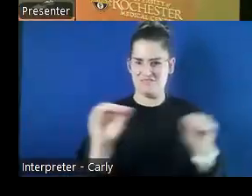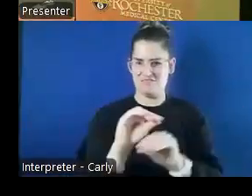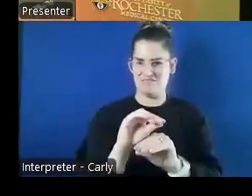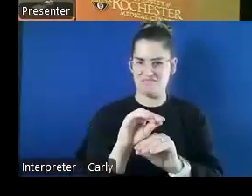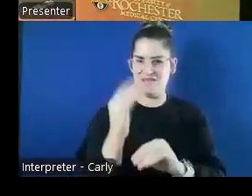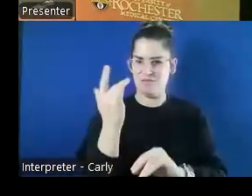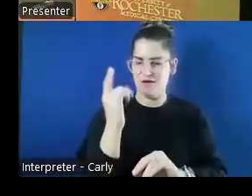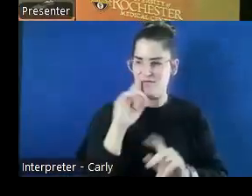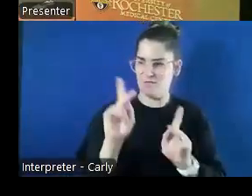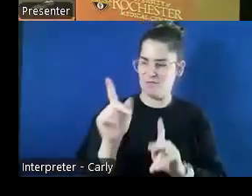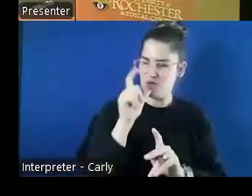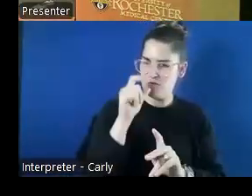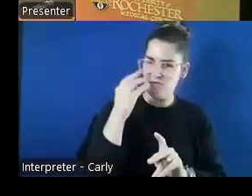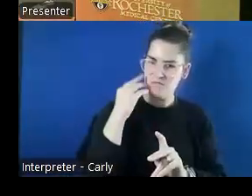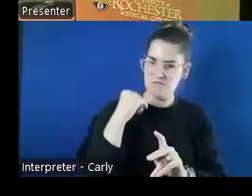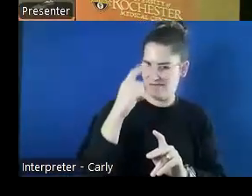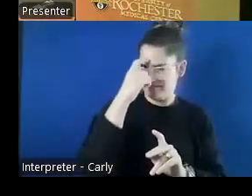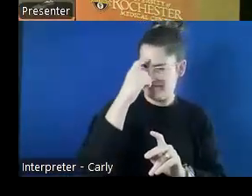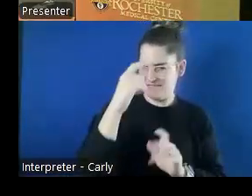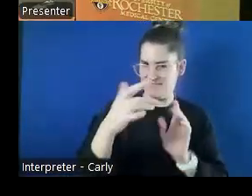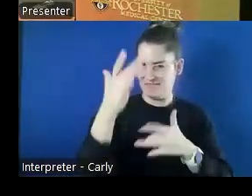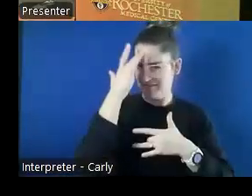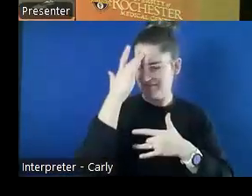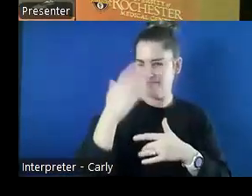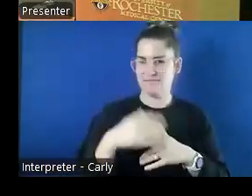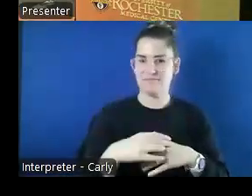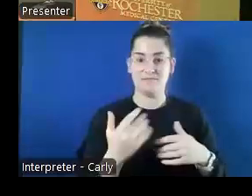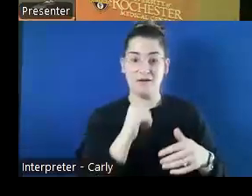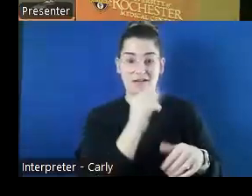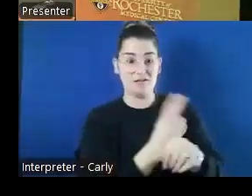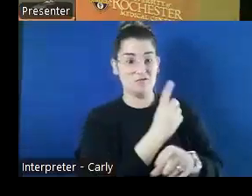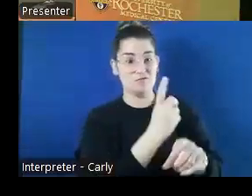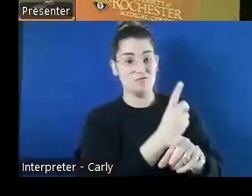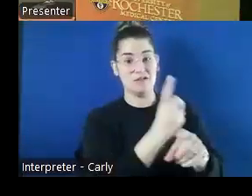with psychiatric illnesses why wouldn't we just use the hospital medicine team and have